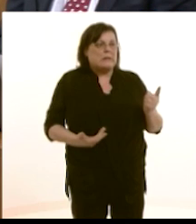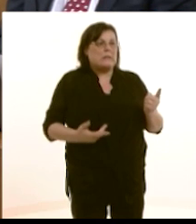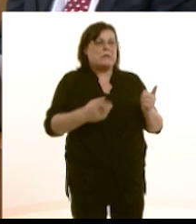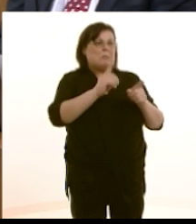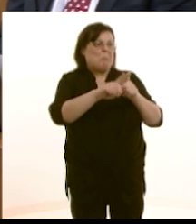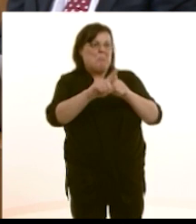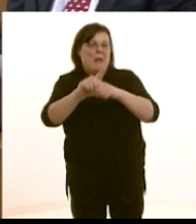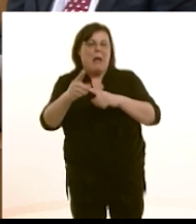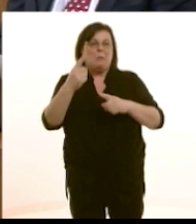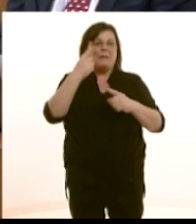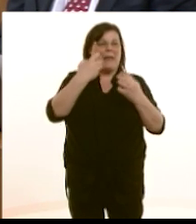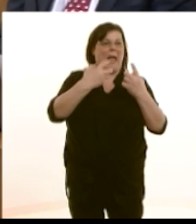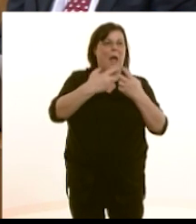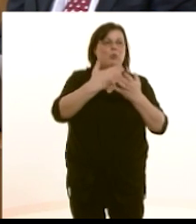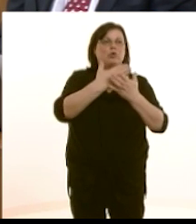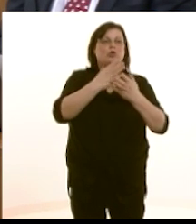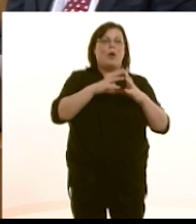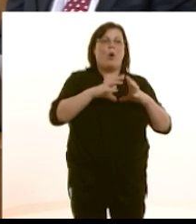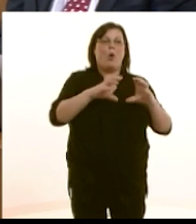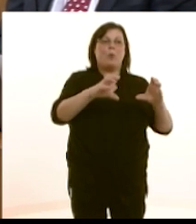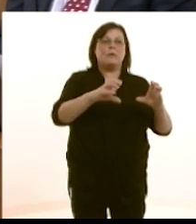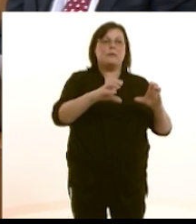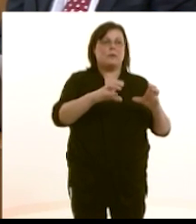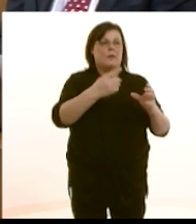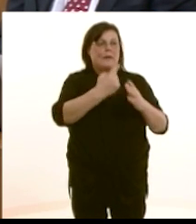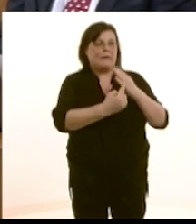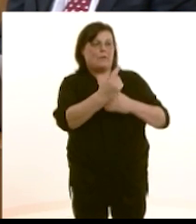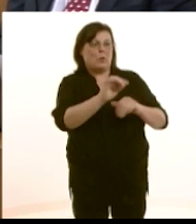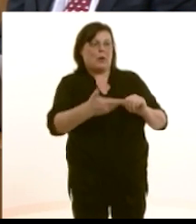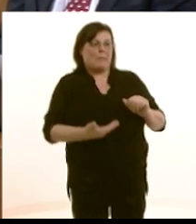how shareholders in individual companies are somehow asked their view as to whether there